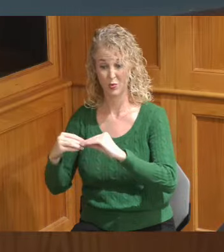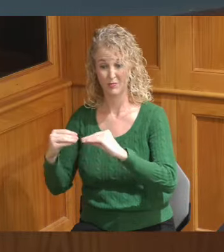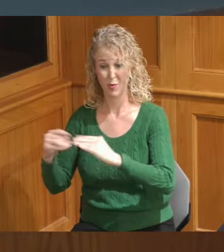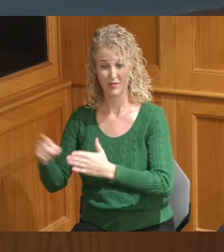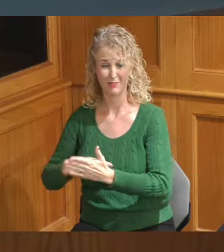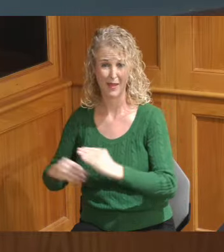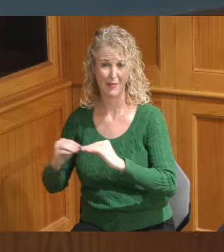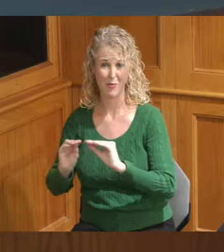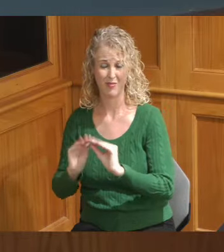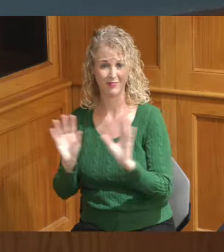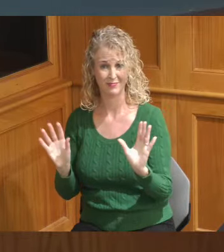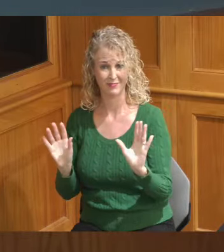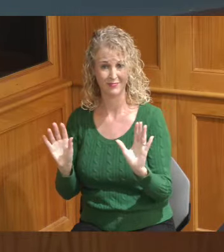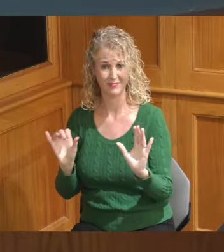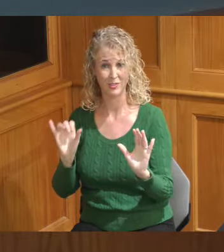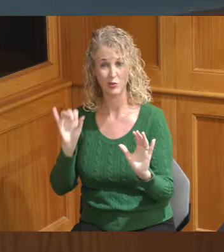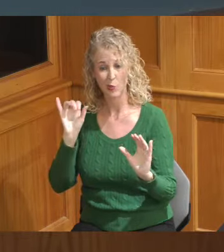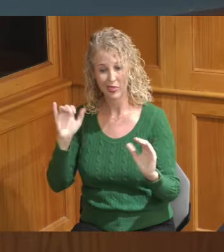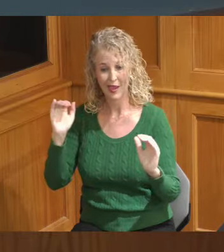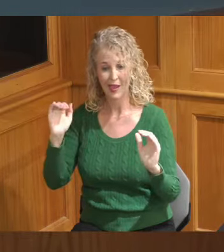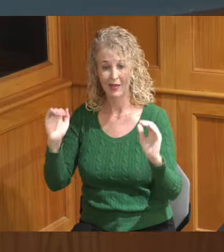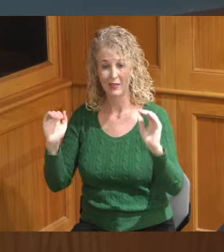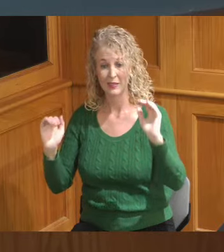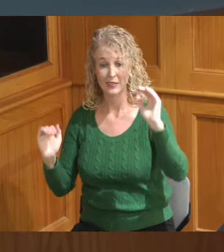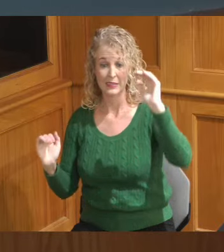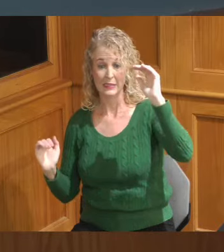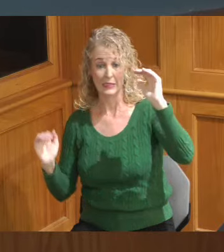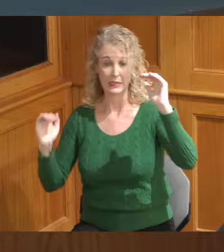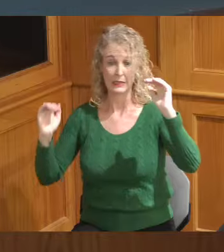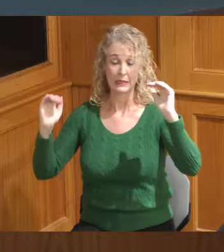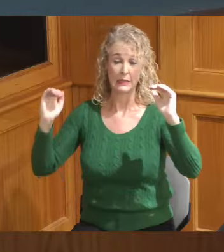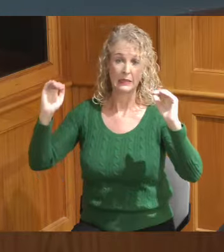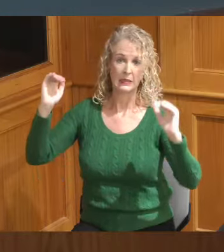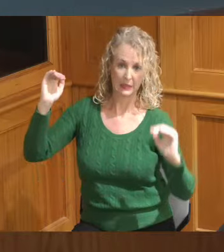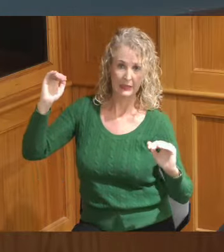grateful for that shift. I think that's been a long time coming. I know there's more to do,